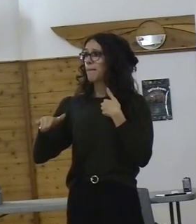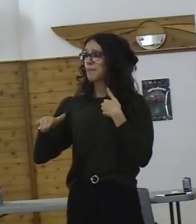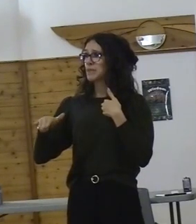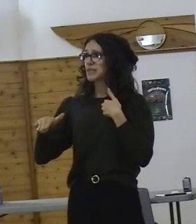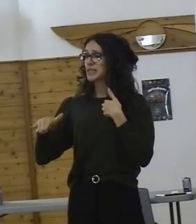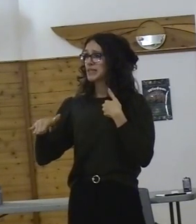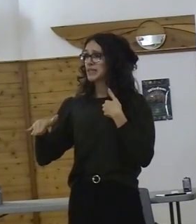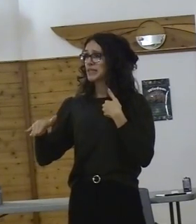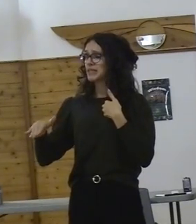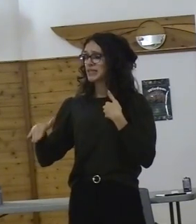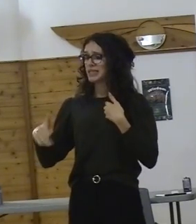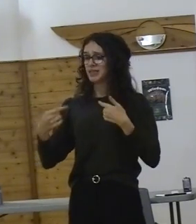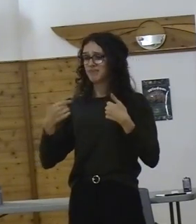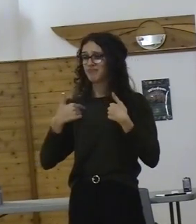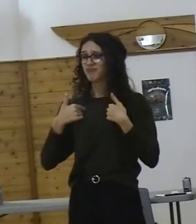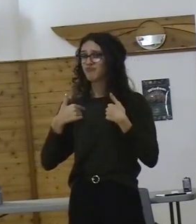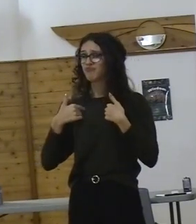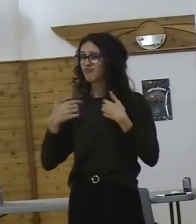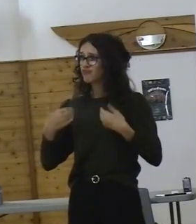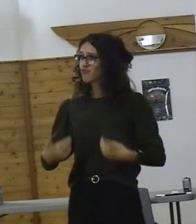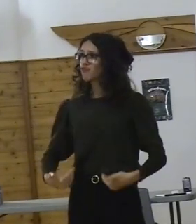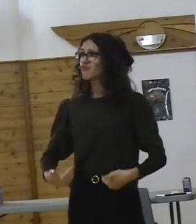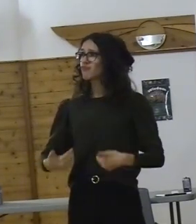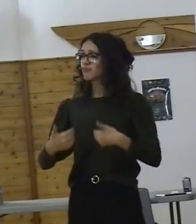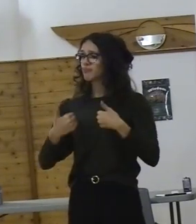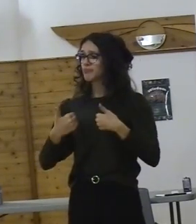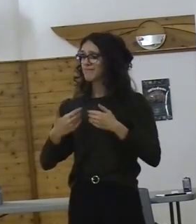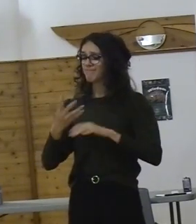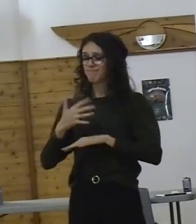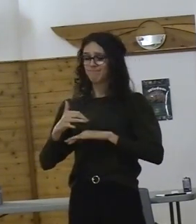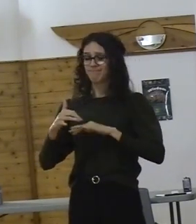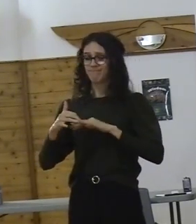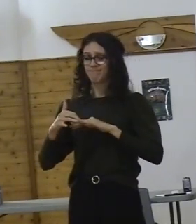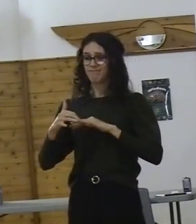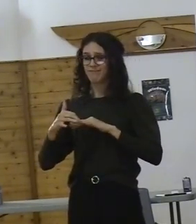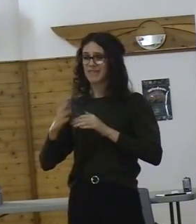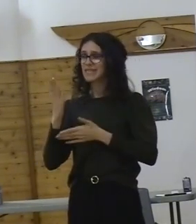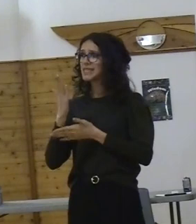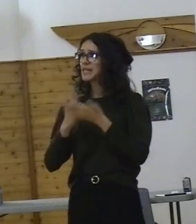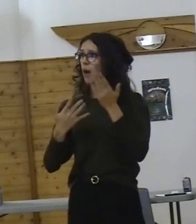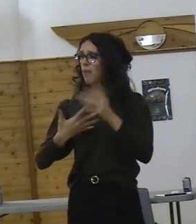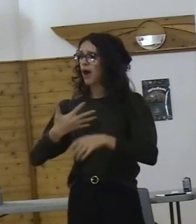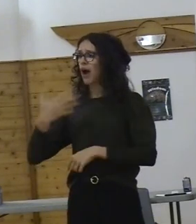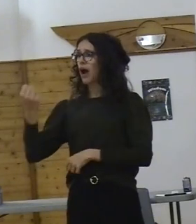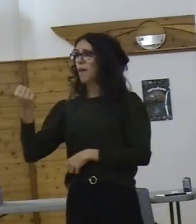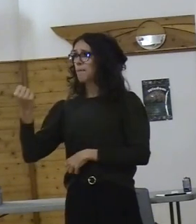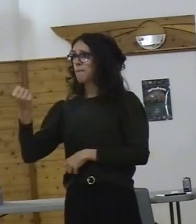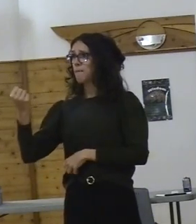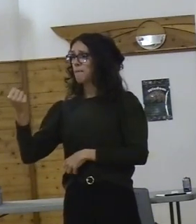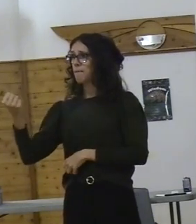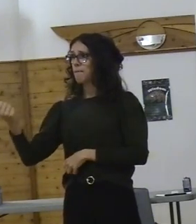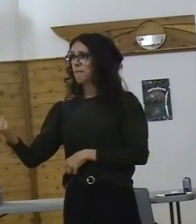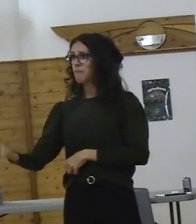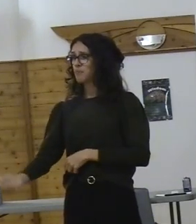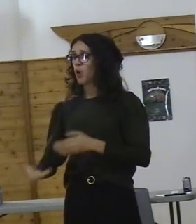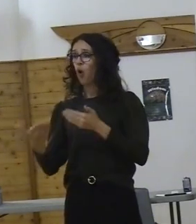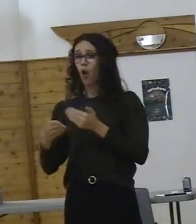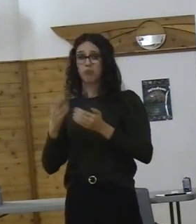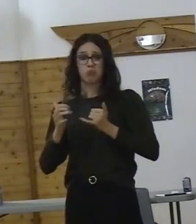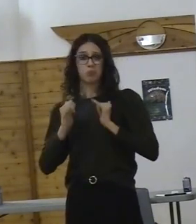I think like you I create like you the script the terrible talent